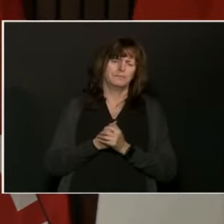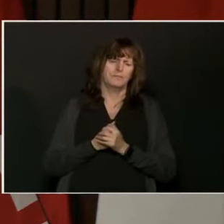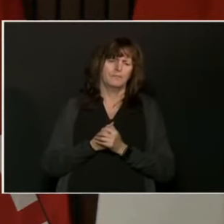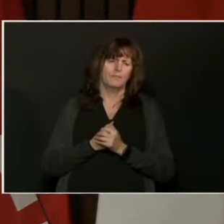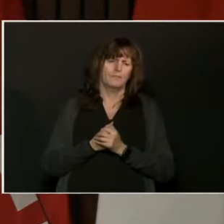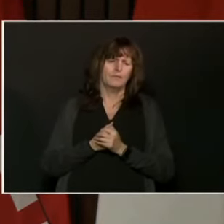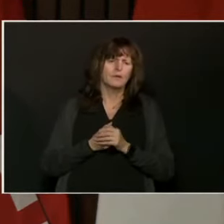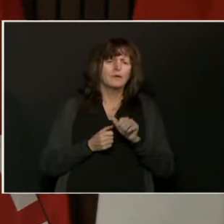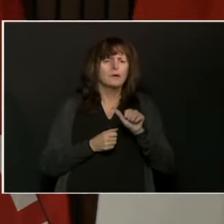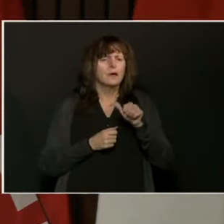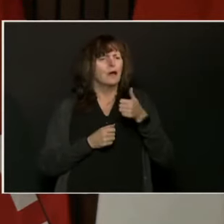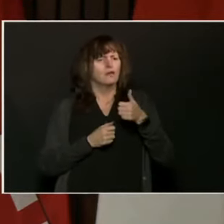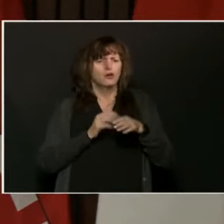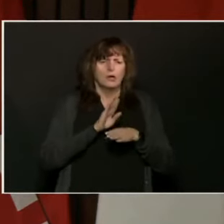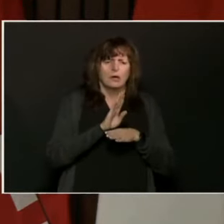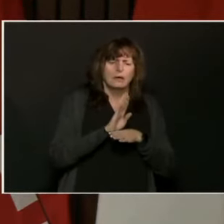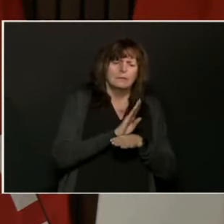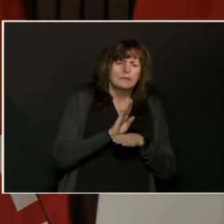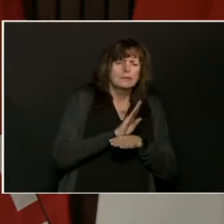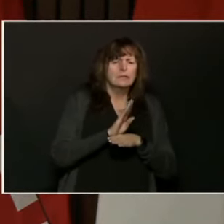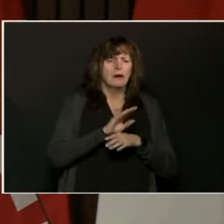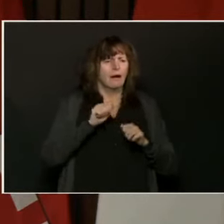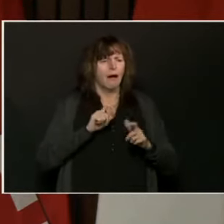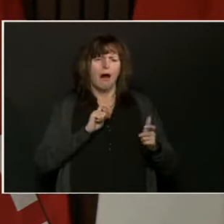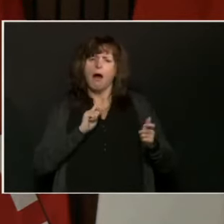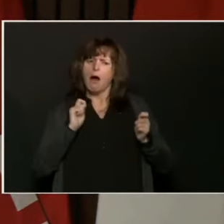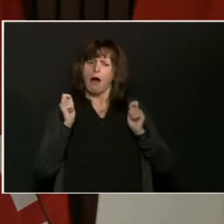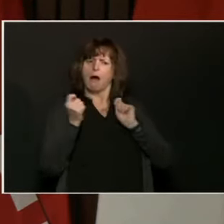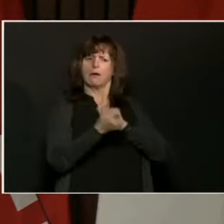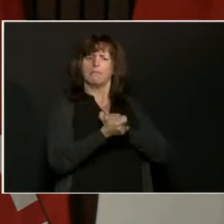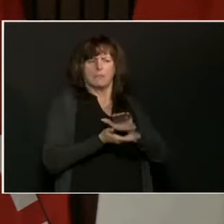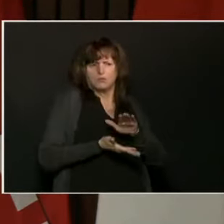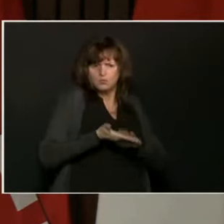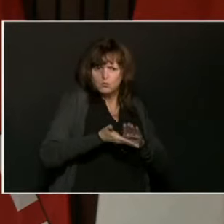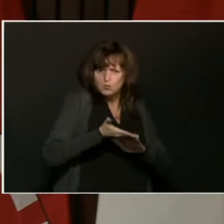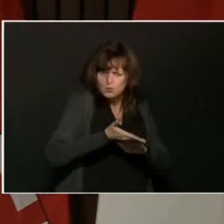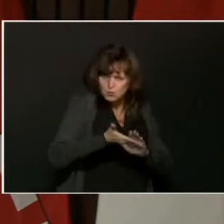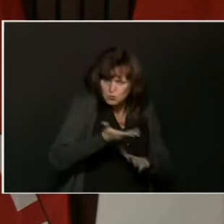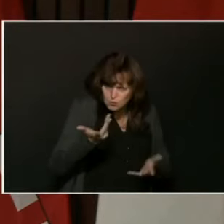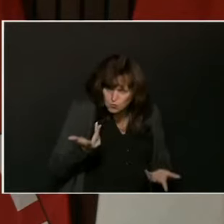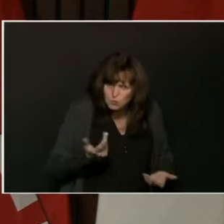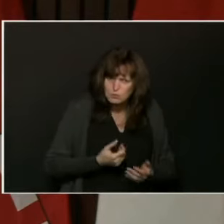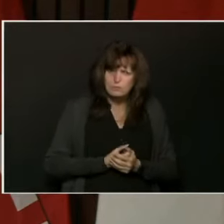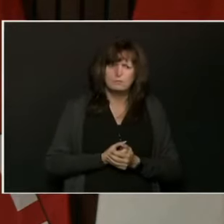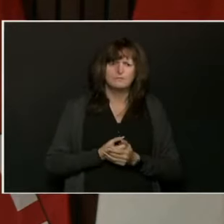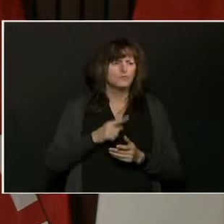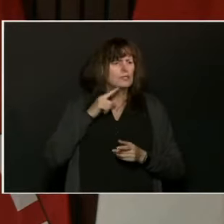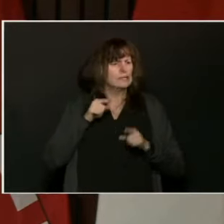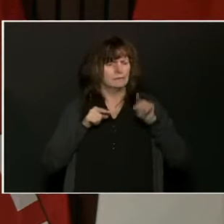AND THERE WERE REDUCTIONS IN